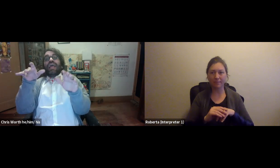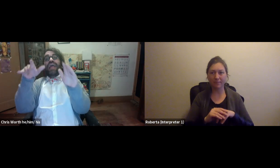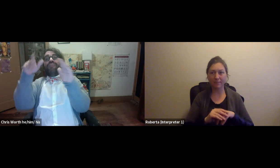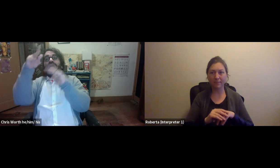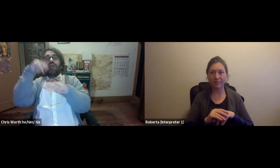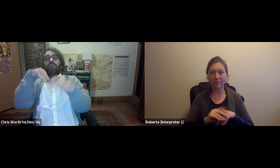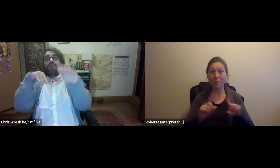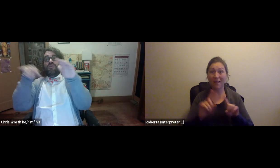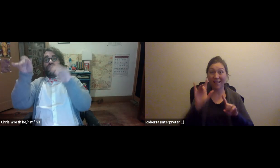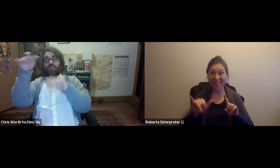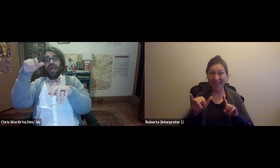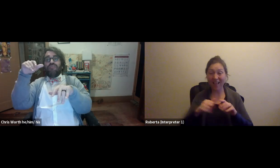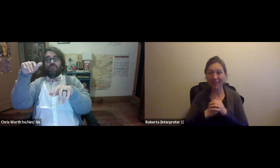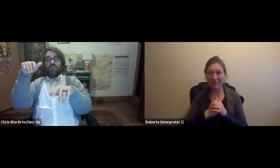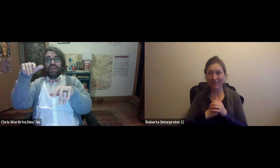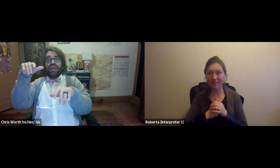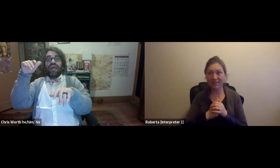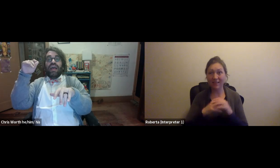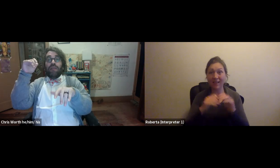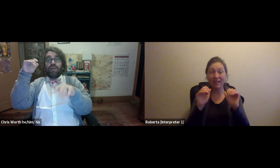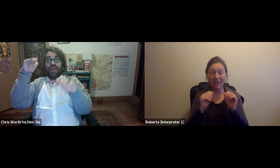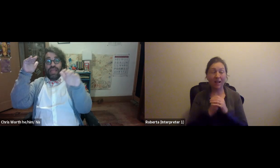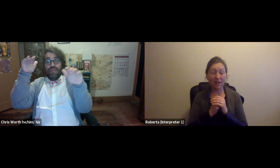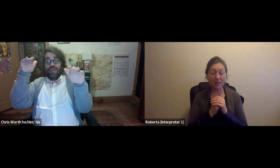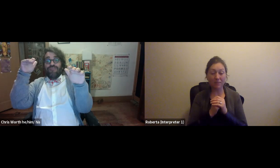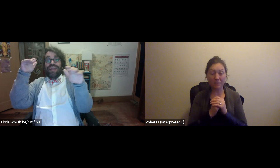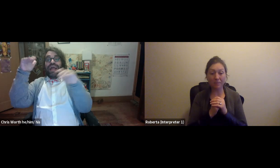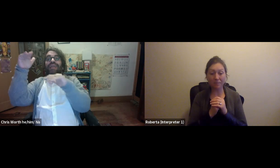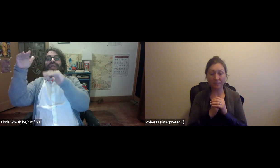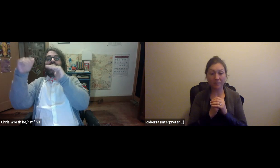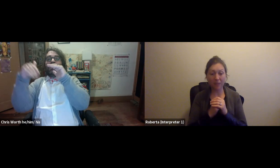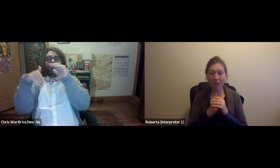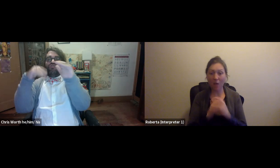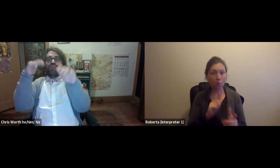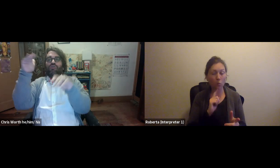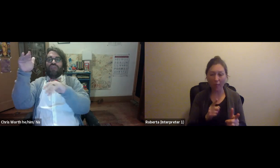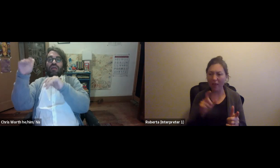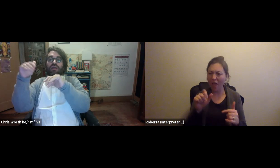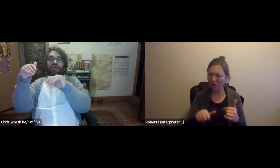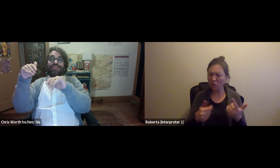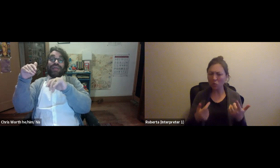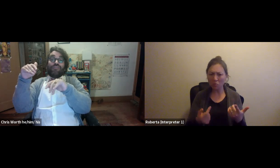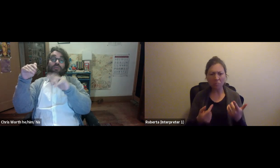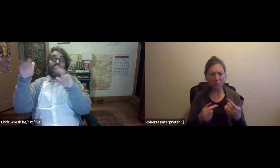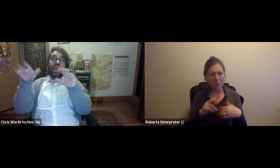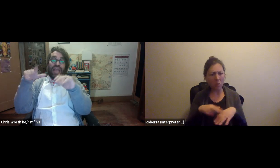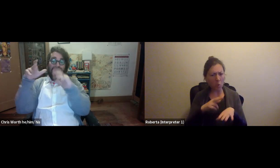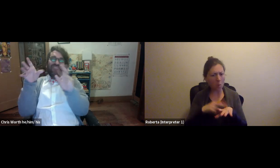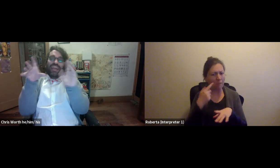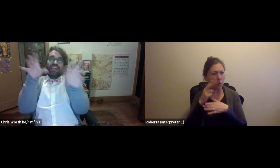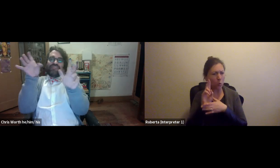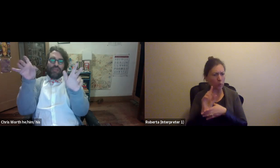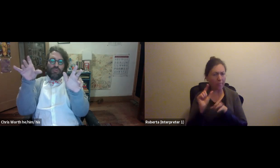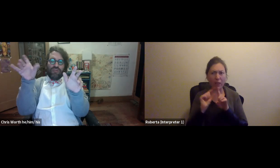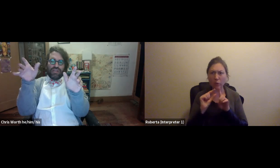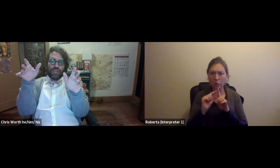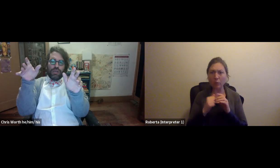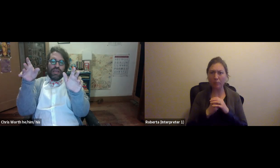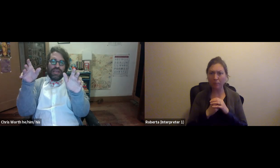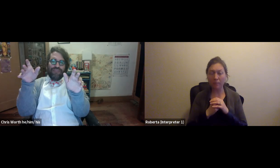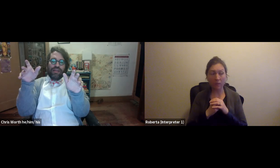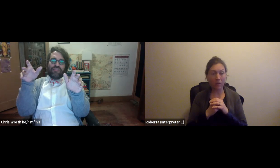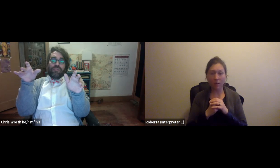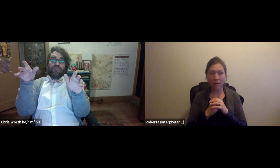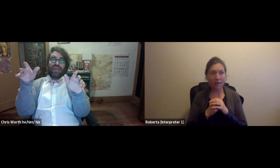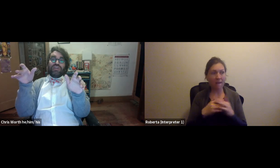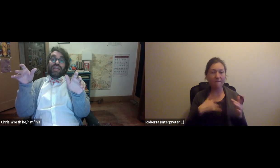had to come to pass for me. Even I had to get used to using that term. Even in its liberation